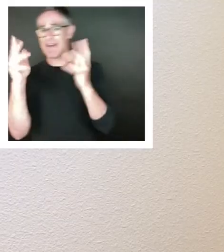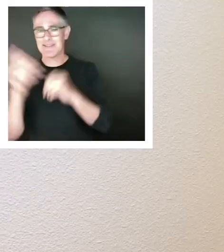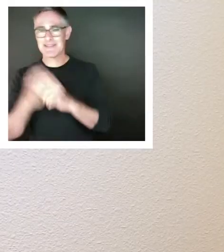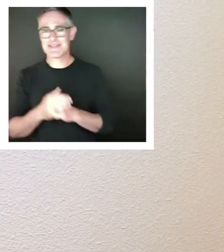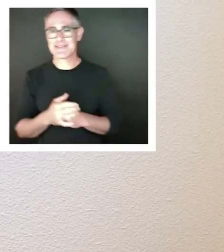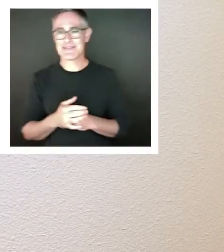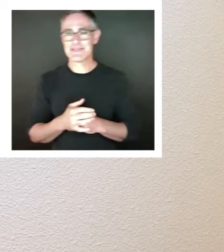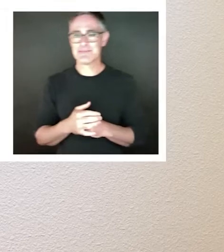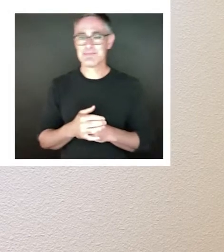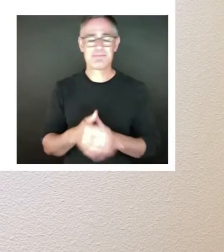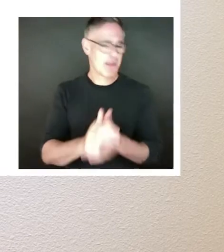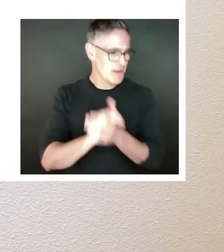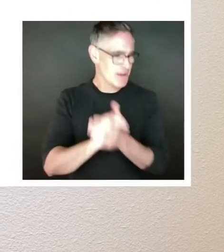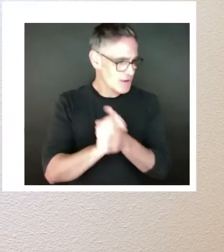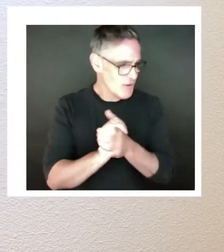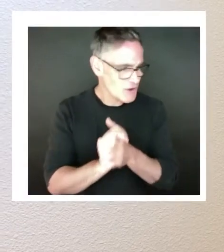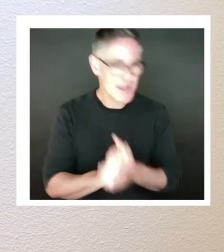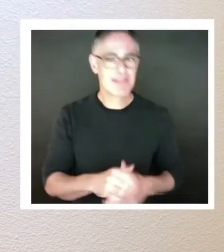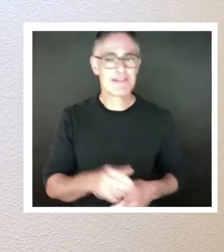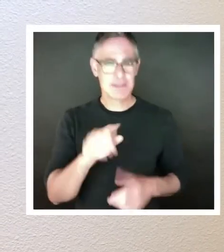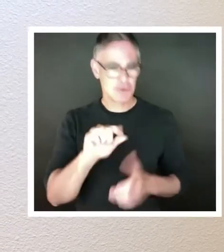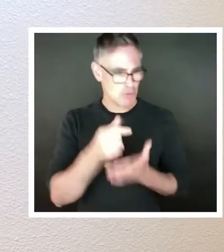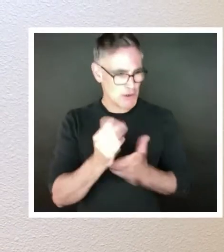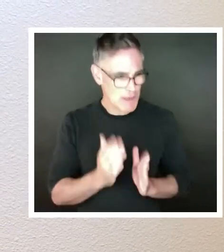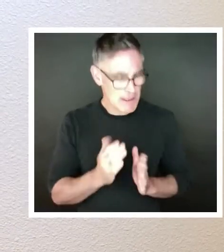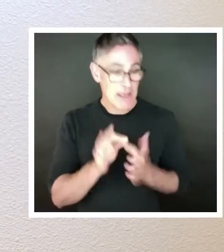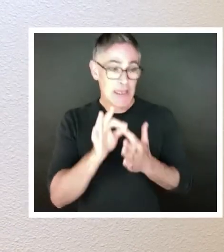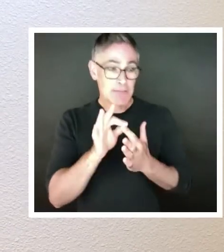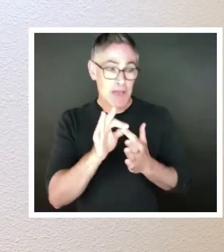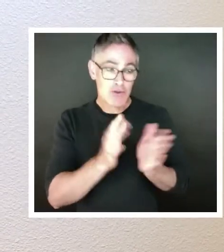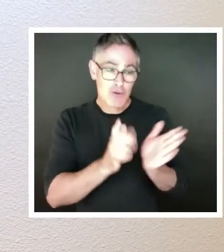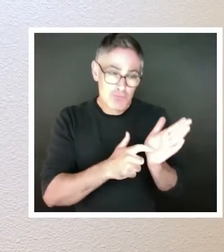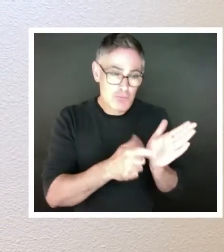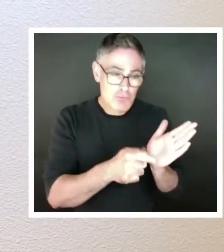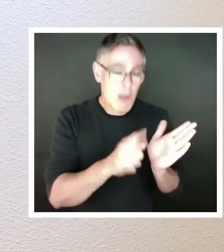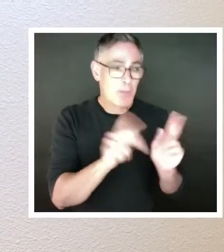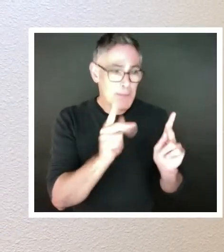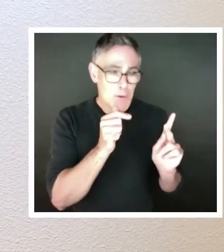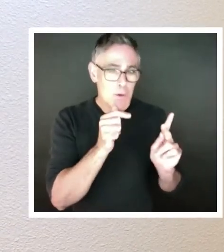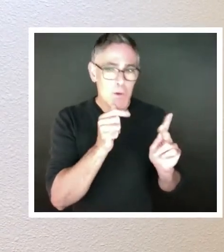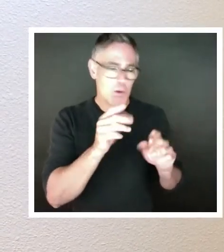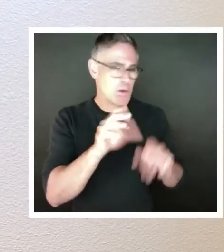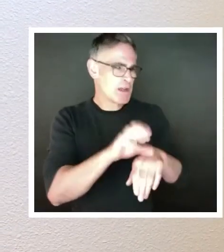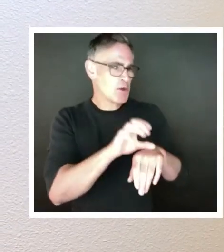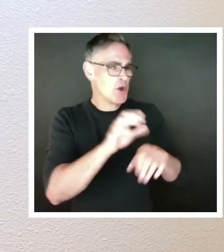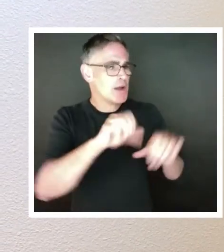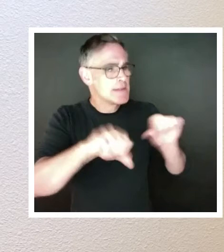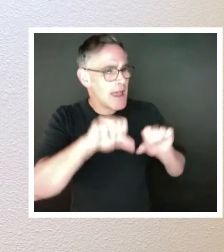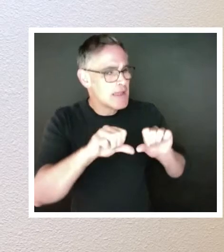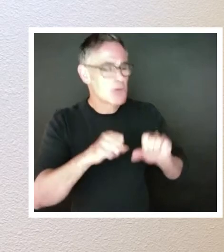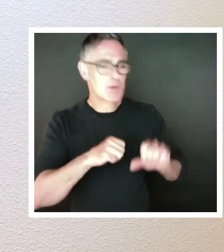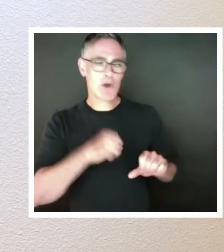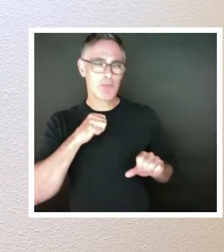Congratulations, MCECS graduates, and a special shout out to those of you in computer science. We're so proud of what you've accomplished